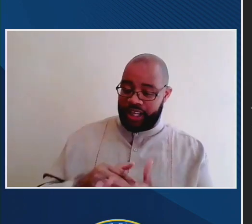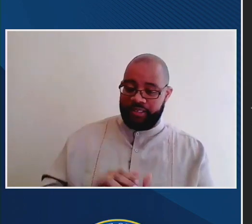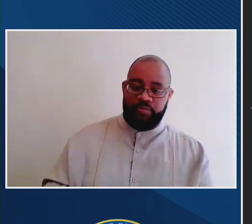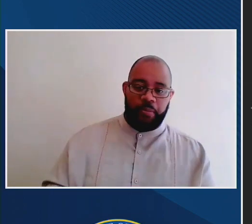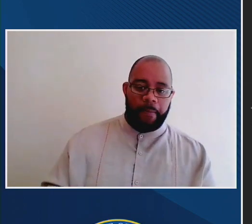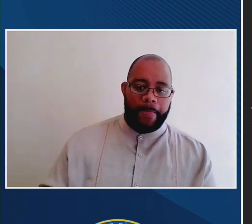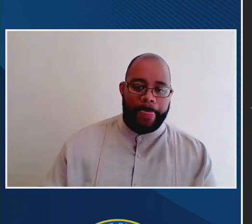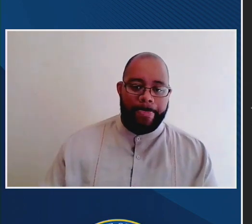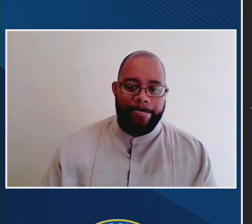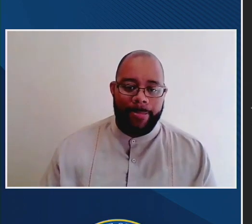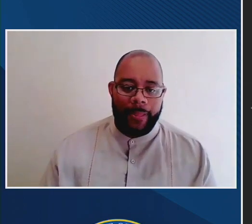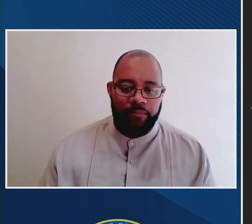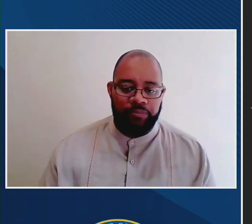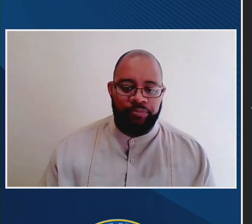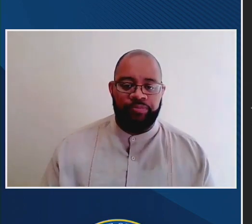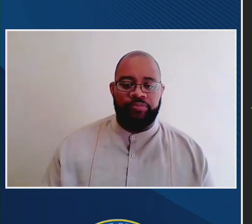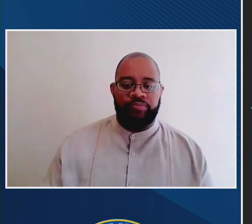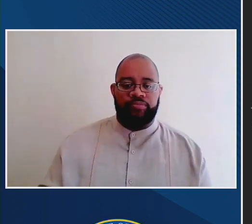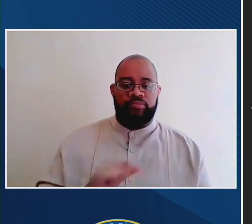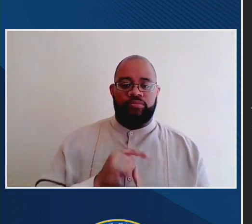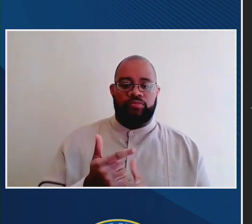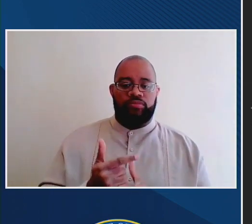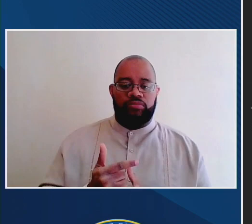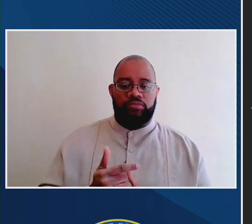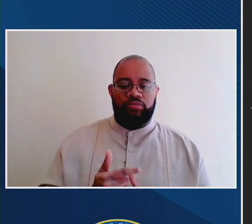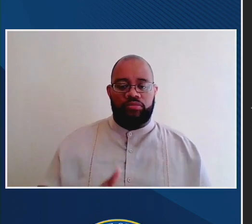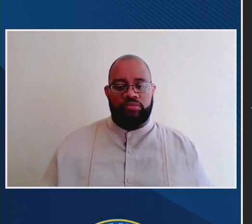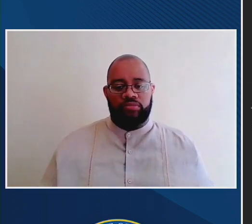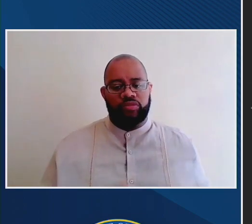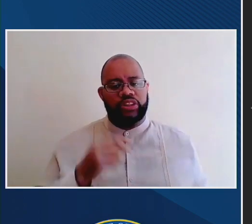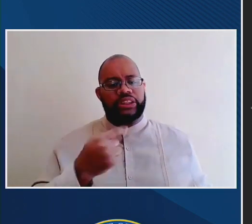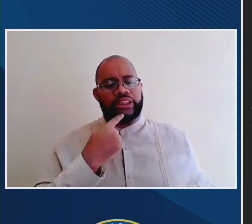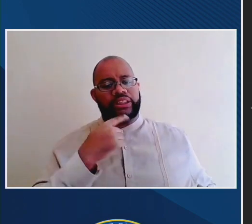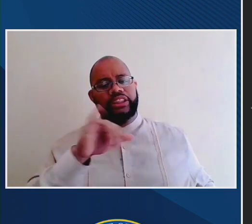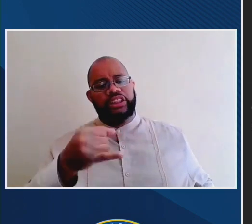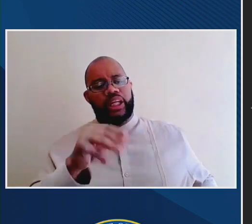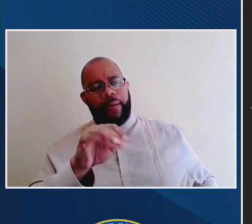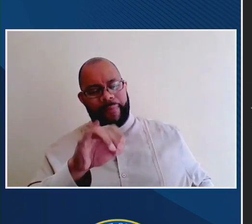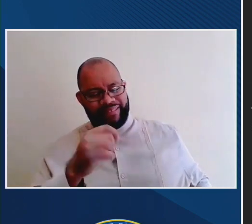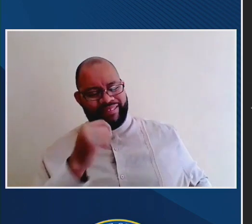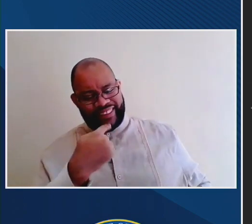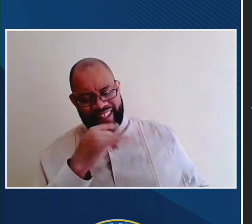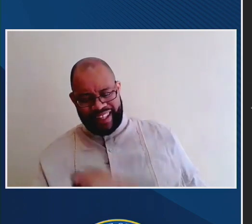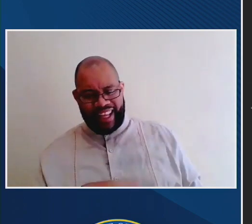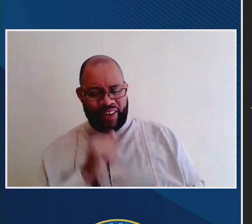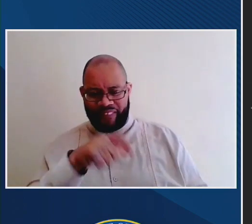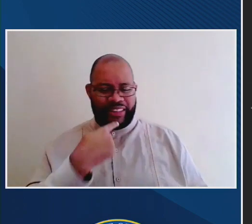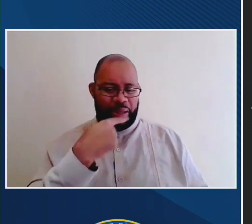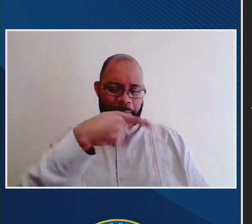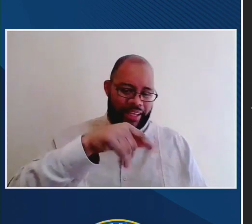Alternate Mike. Jamie is fine, Cindy. Yeah, I know, but I wanted to formally